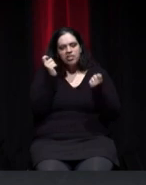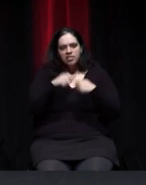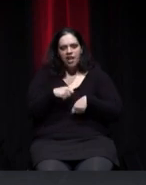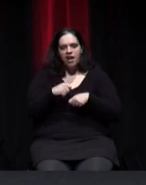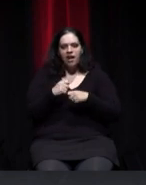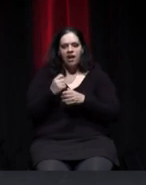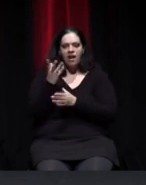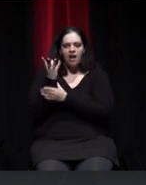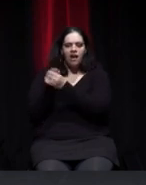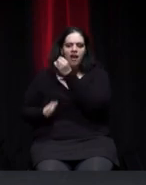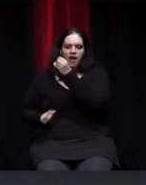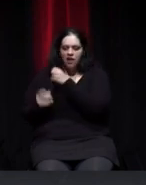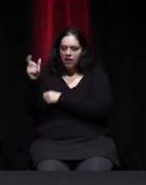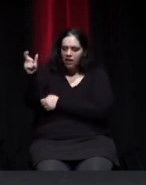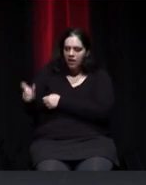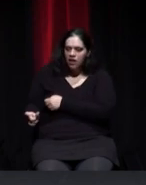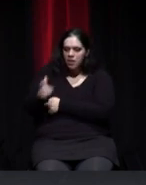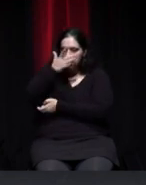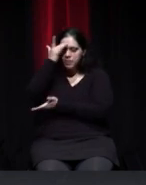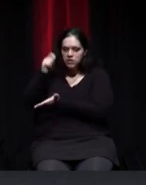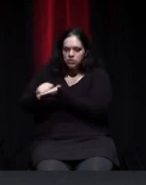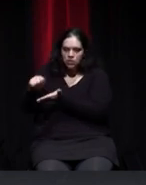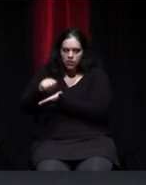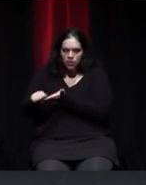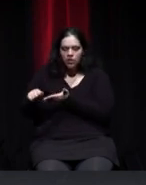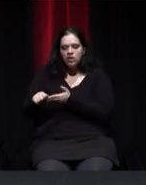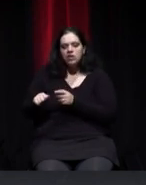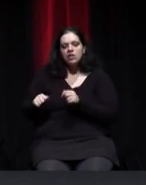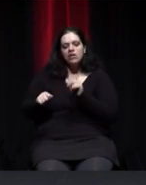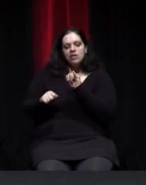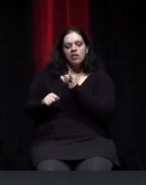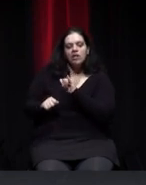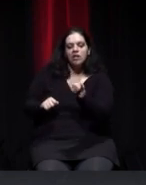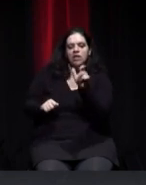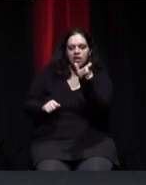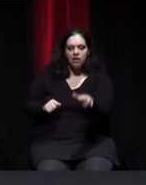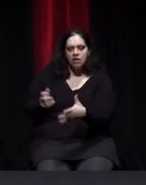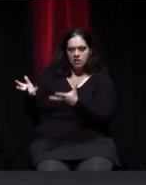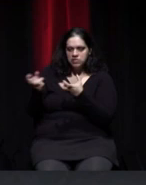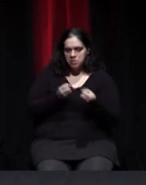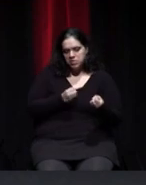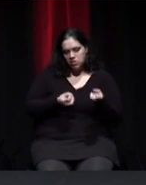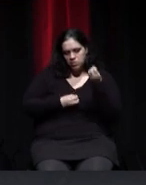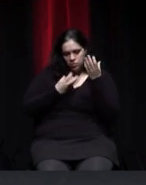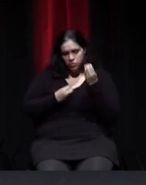the difference between the news' transmitter and recipient. But what's gradually happening